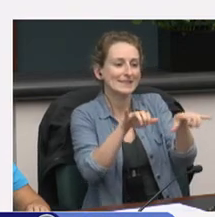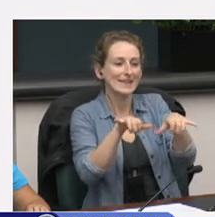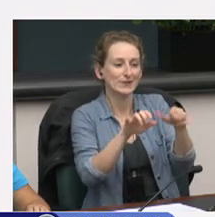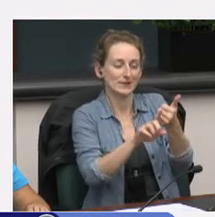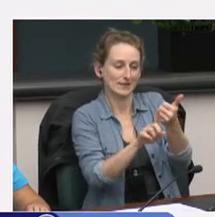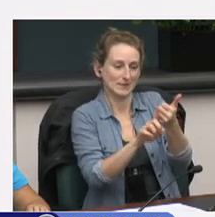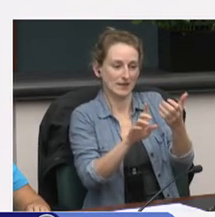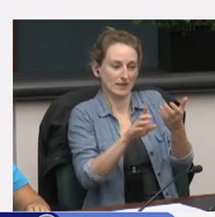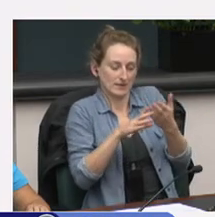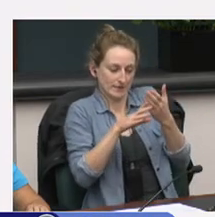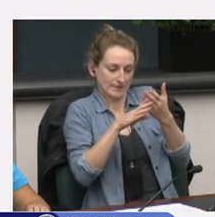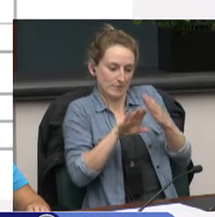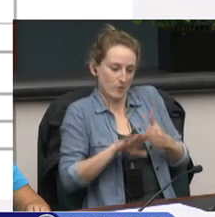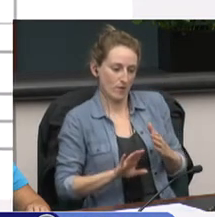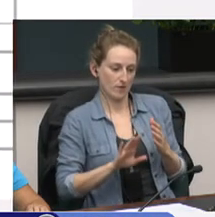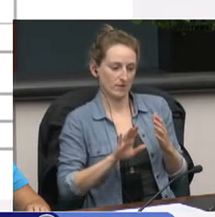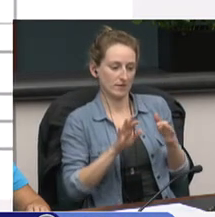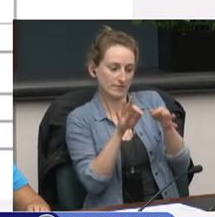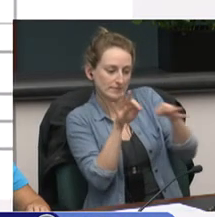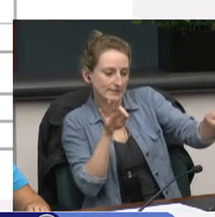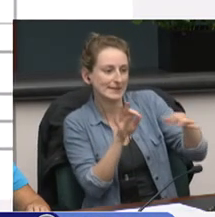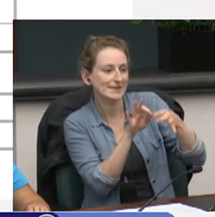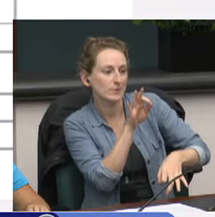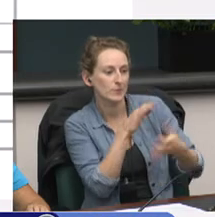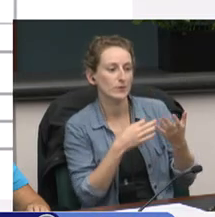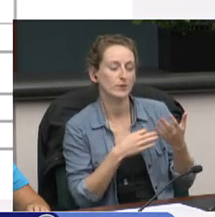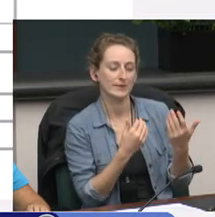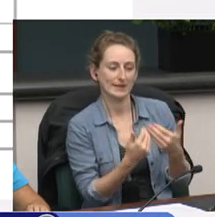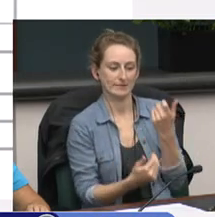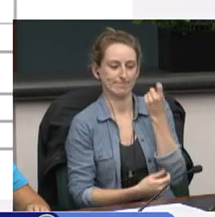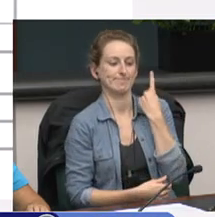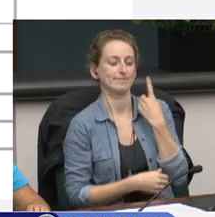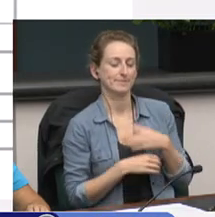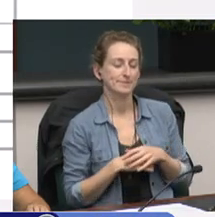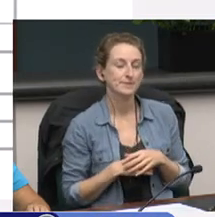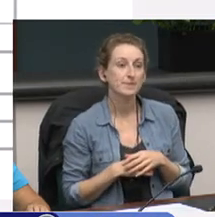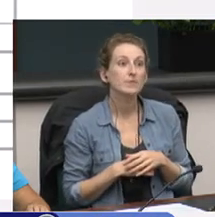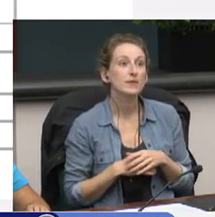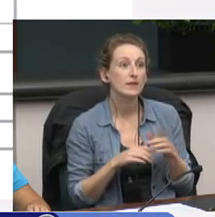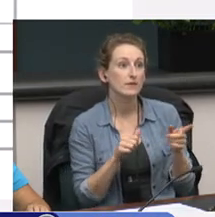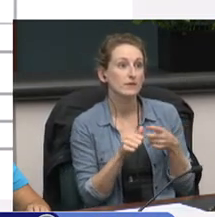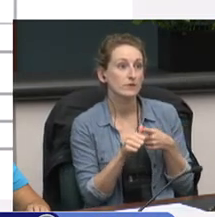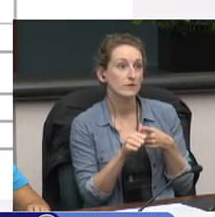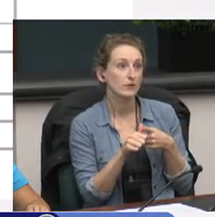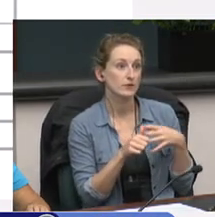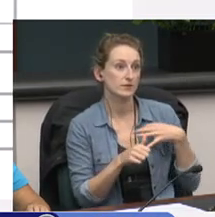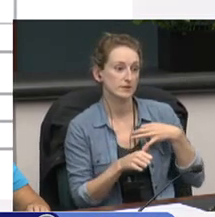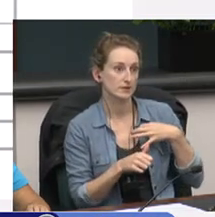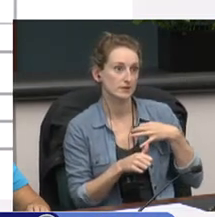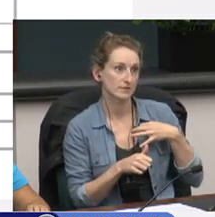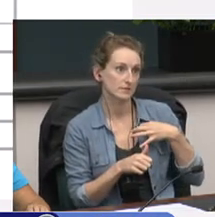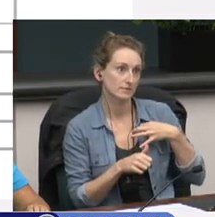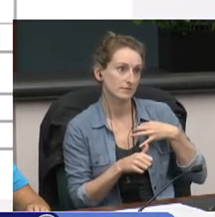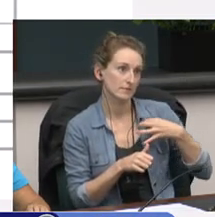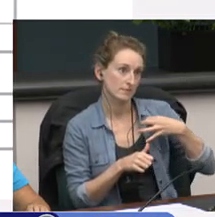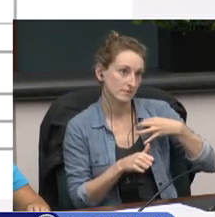there so the first part is applicability this is a little table that's included